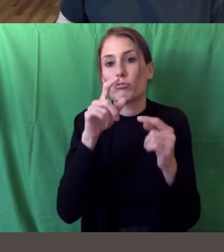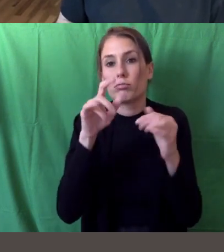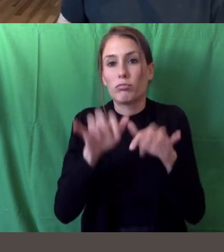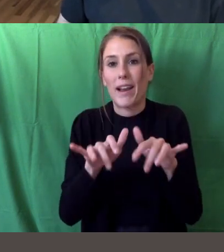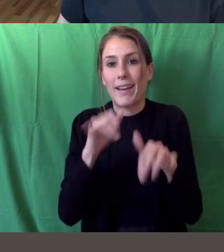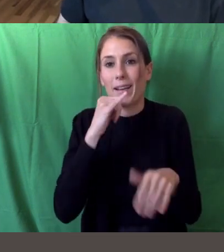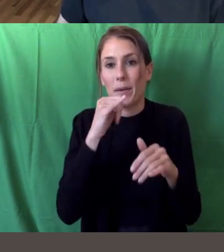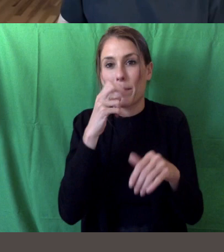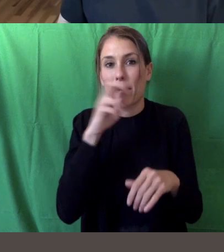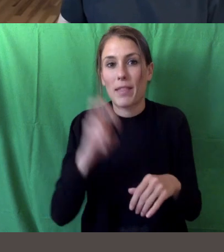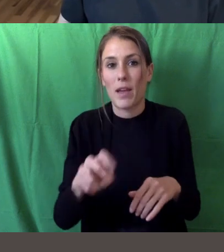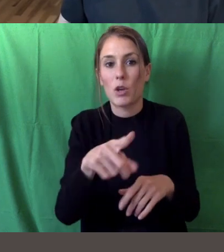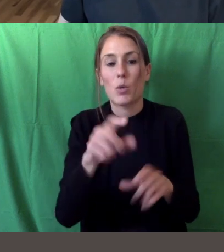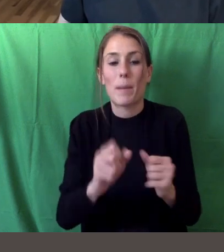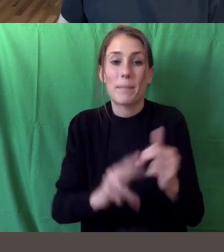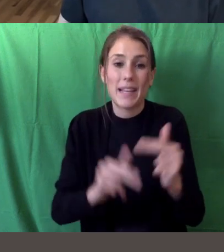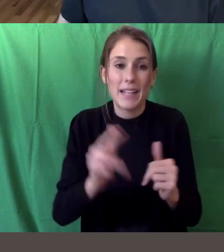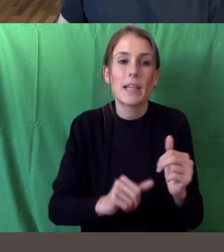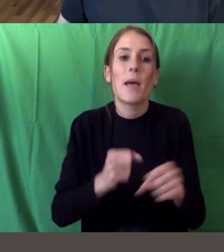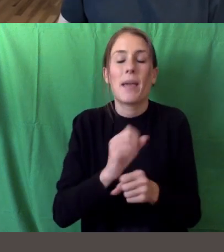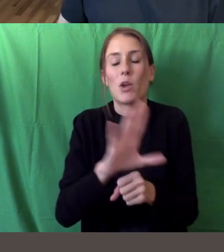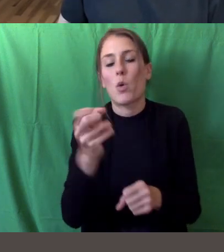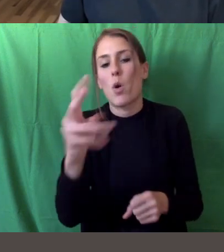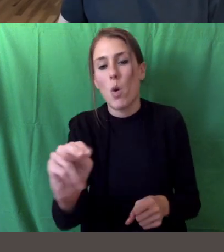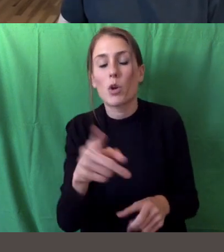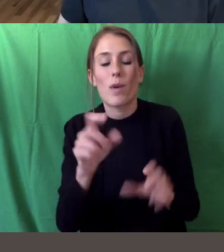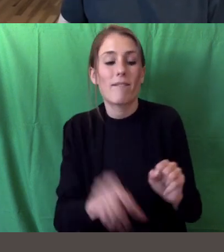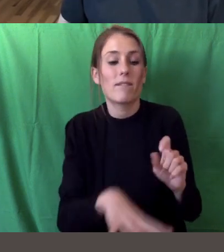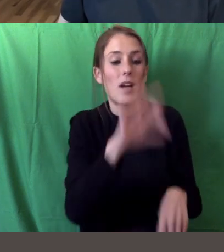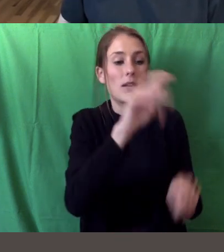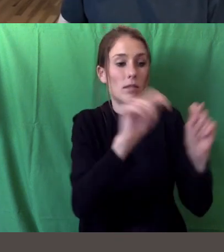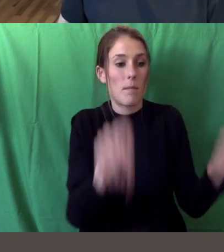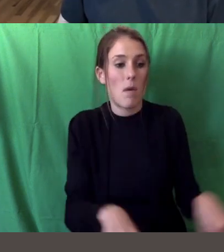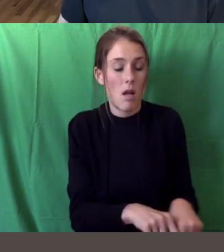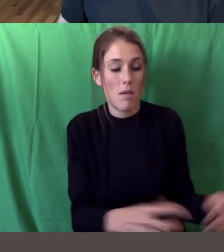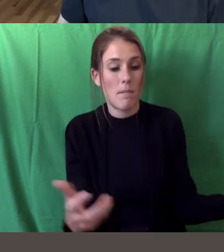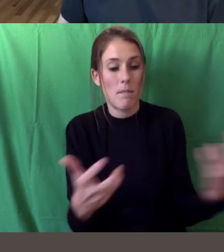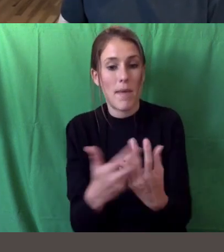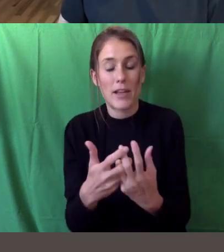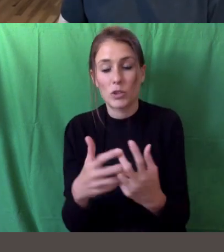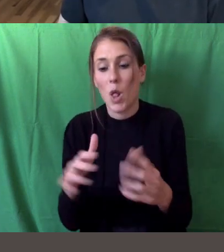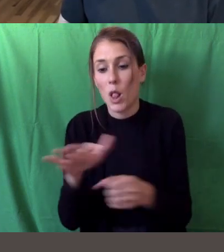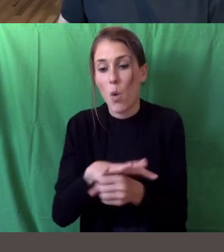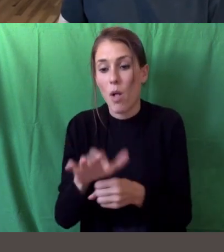the idea is that you can build on them and make them your own. So you can find a template that maps to your local app stack,